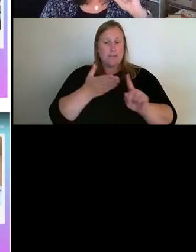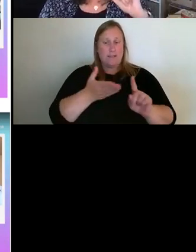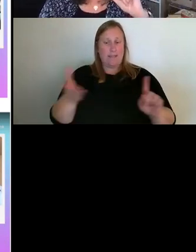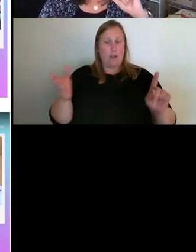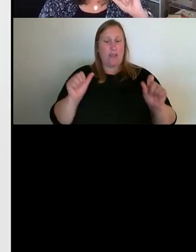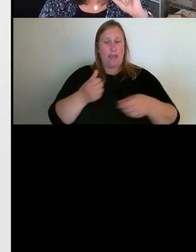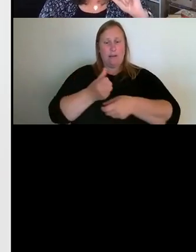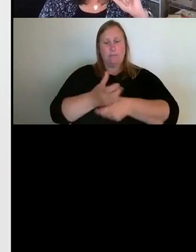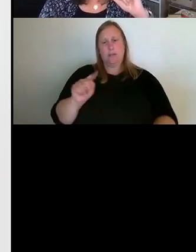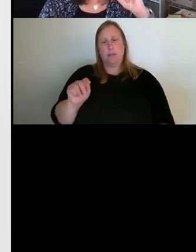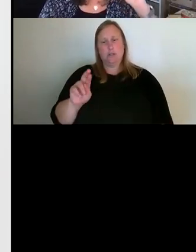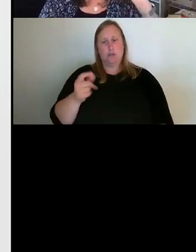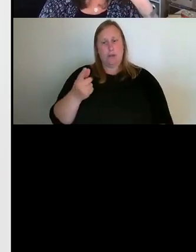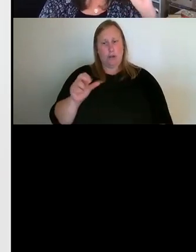be triggers.